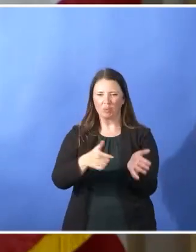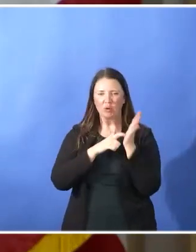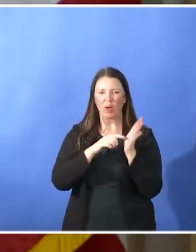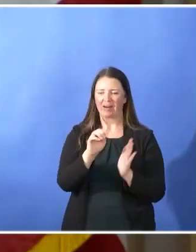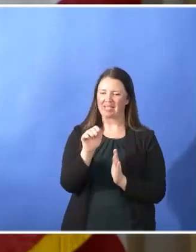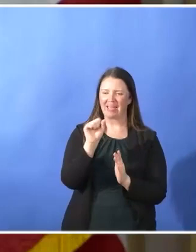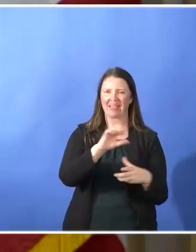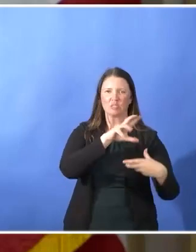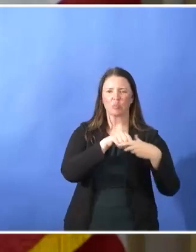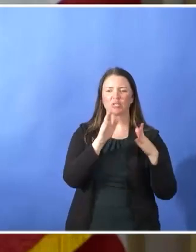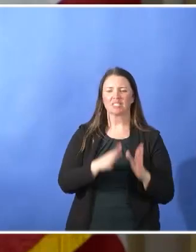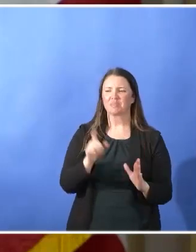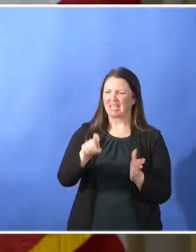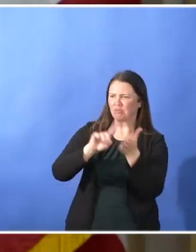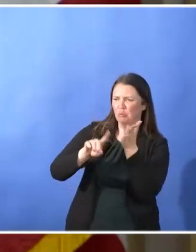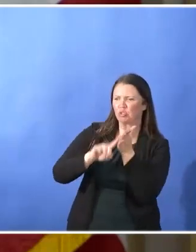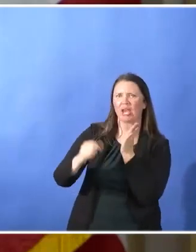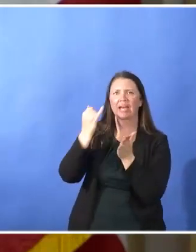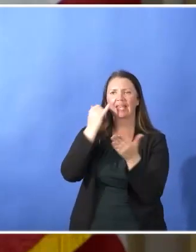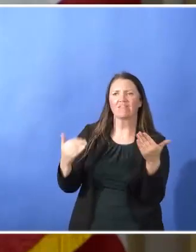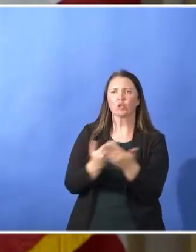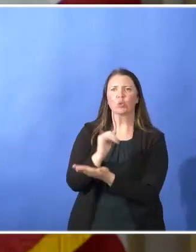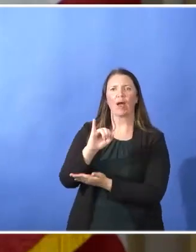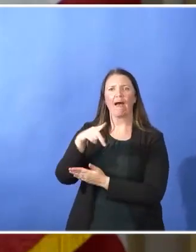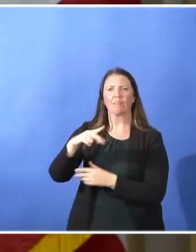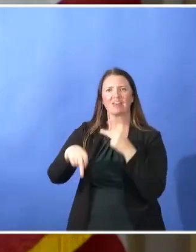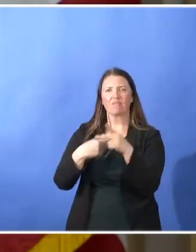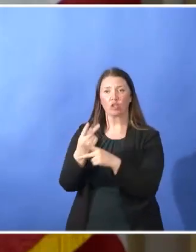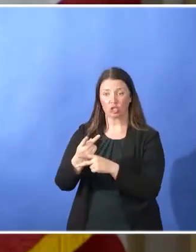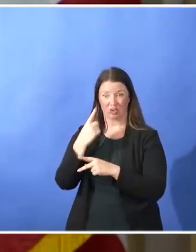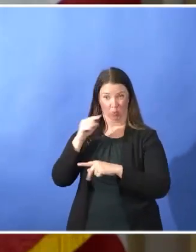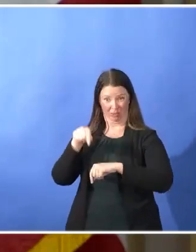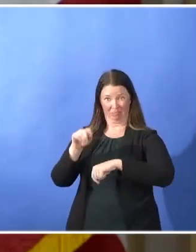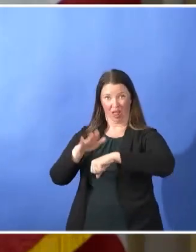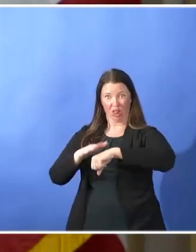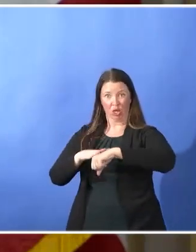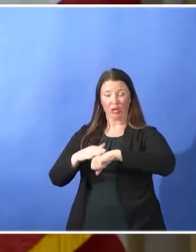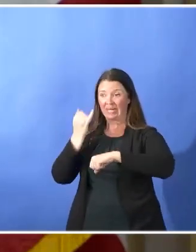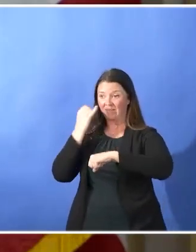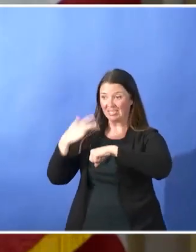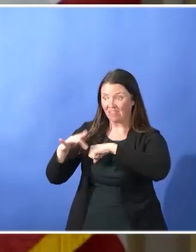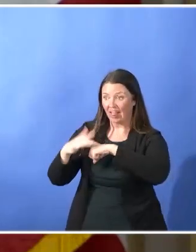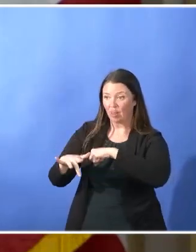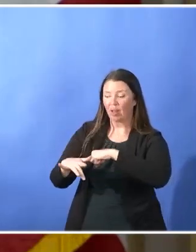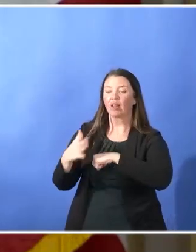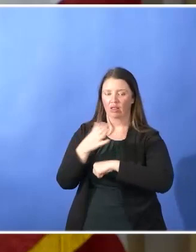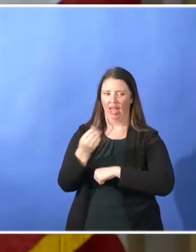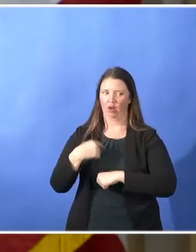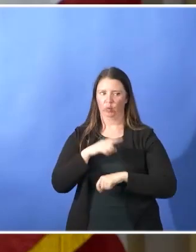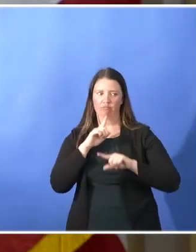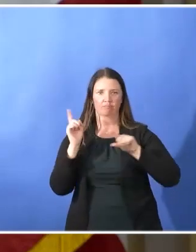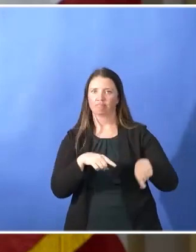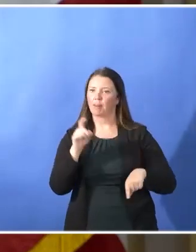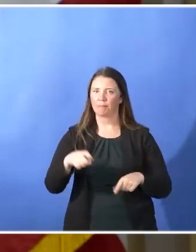DIRECT THEM TO USE IT IF IT DIES. THIS IS VALUABLE, BECAUSE THIS VERSION PROVIDES MORE DETAILS,